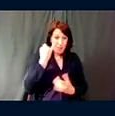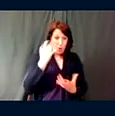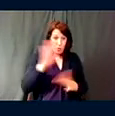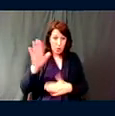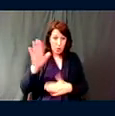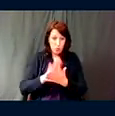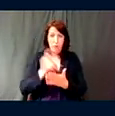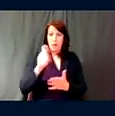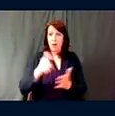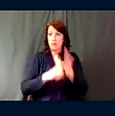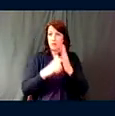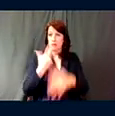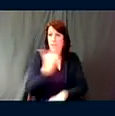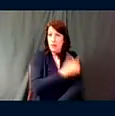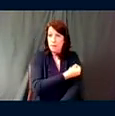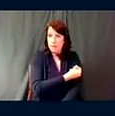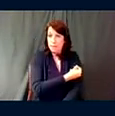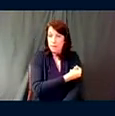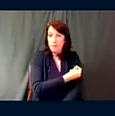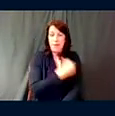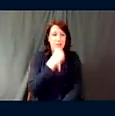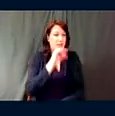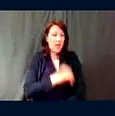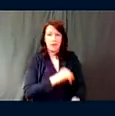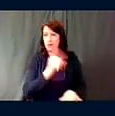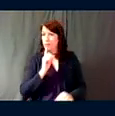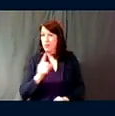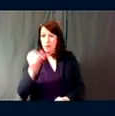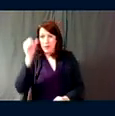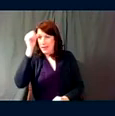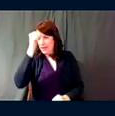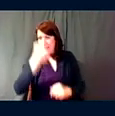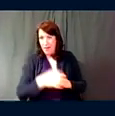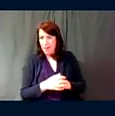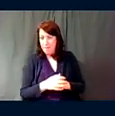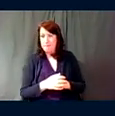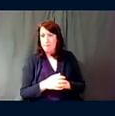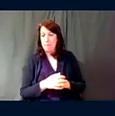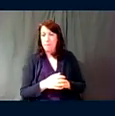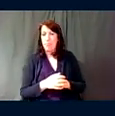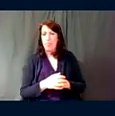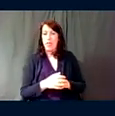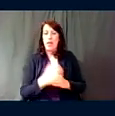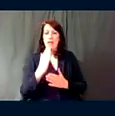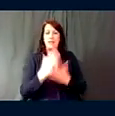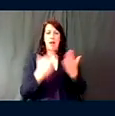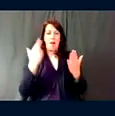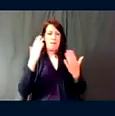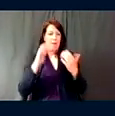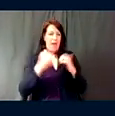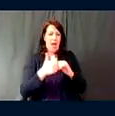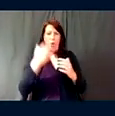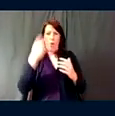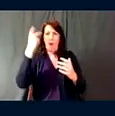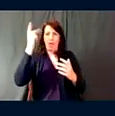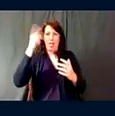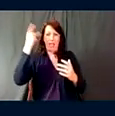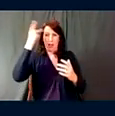IMMUNIZED IF THEY WANT TO GO TO SCHOOL. BUT THIS IS NOT THE CASE IN INDIA AND NOT SOMETHING THAT SOMEHOW POLITICALLY RESONATED SO